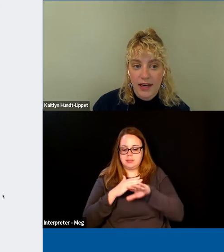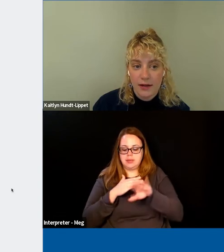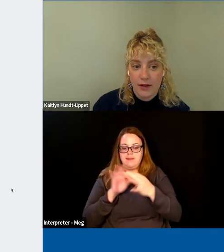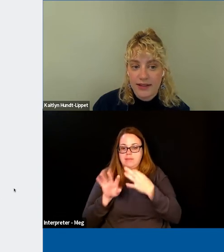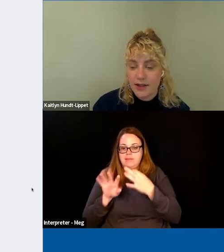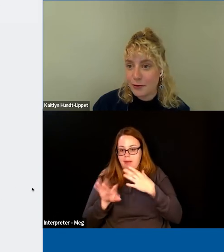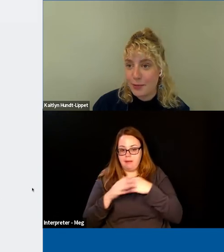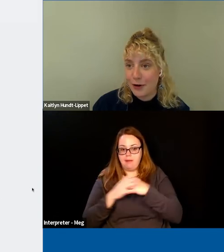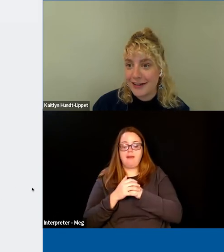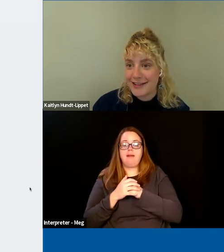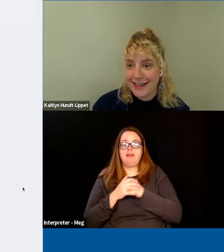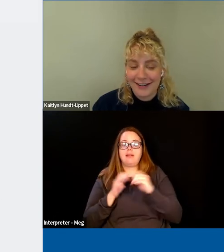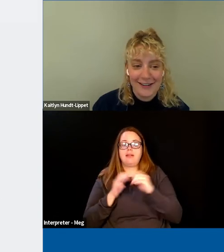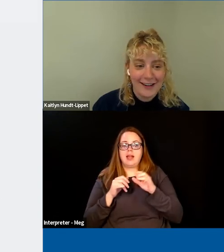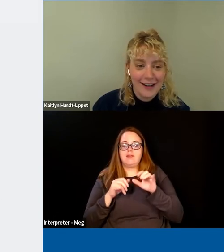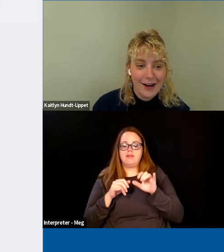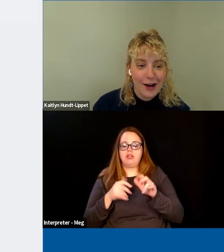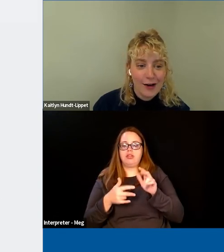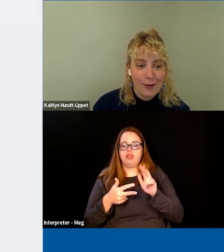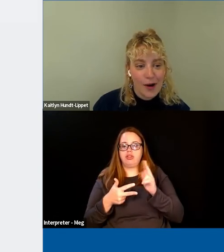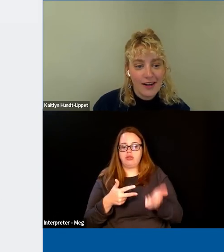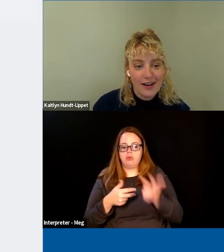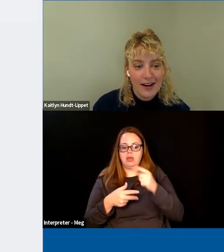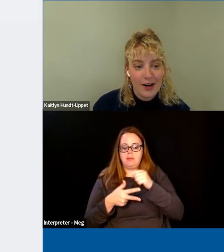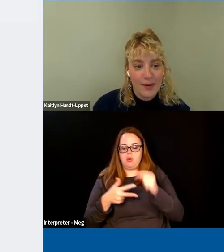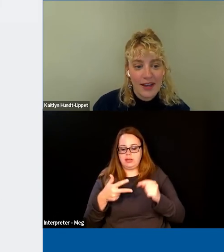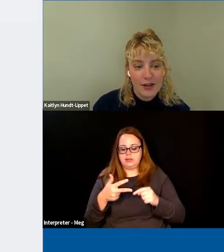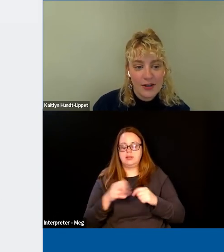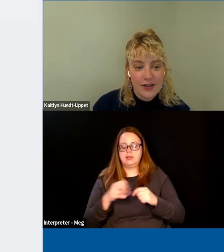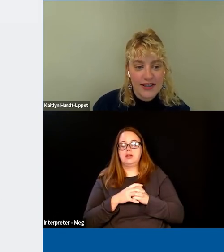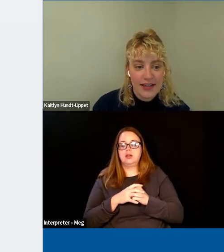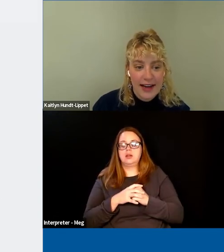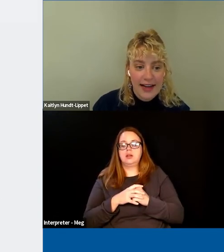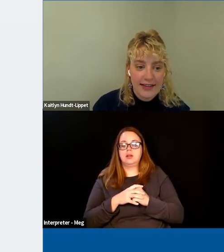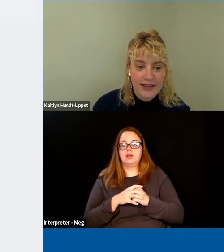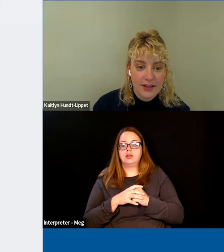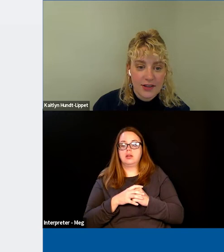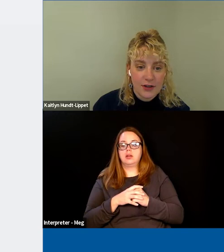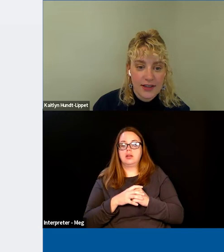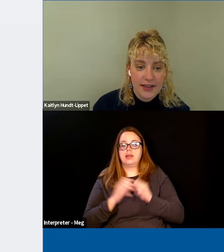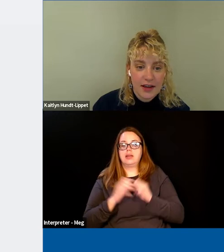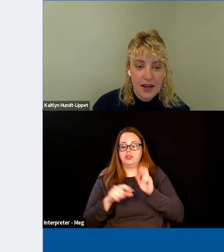It's kind of on this three point scale of one, can users get access to the service?